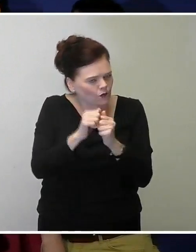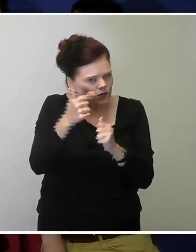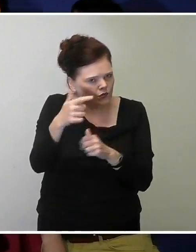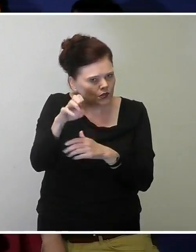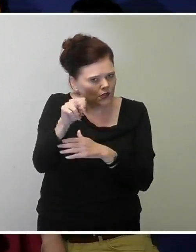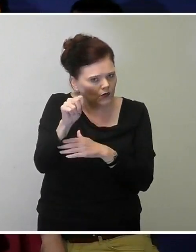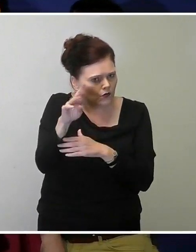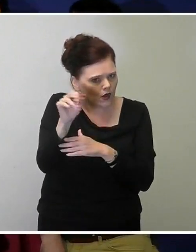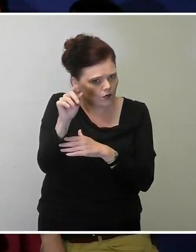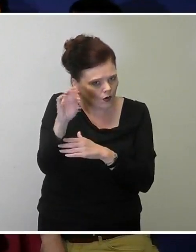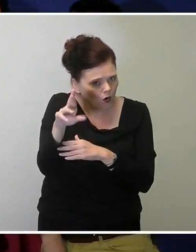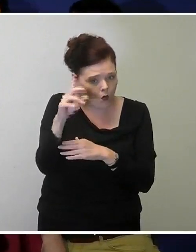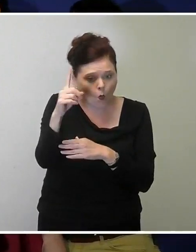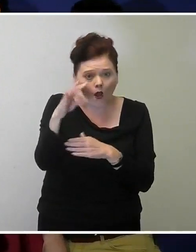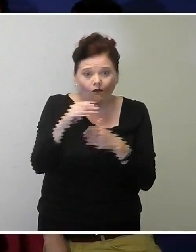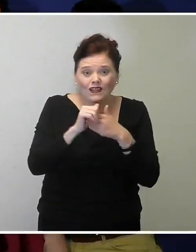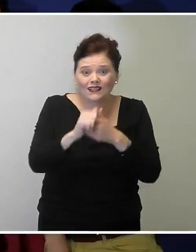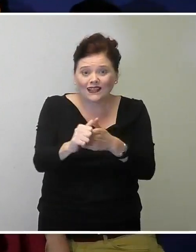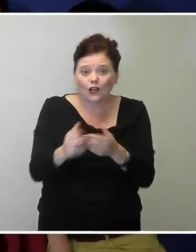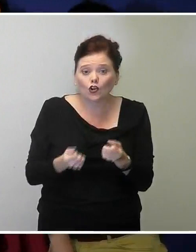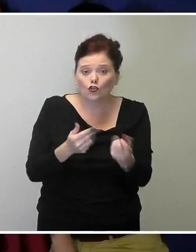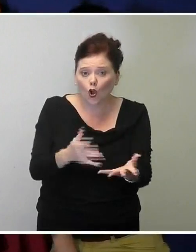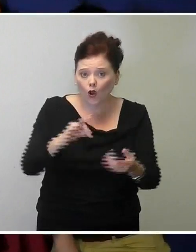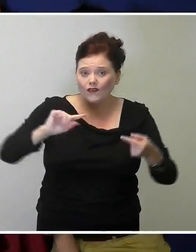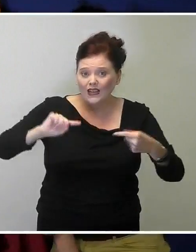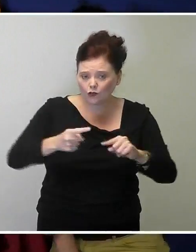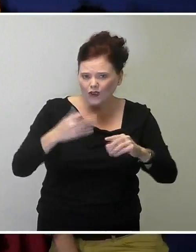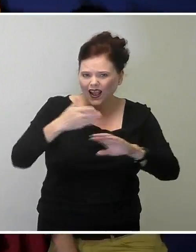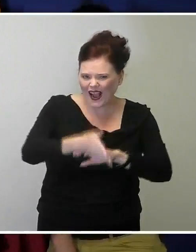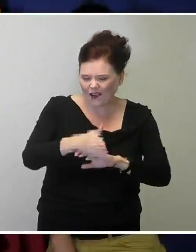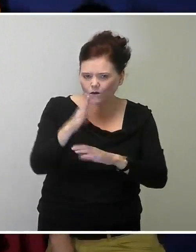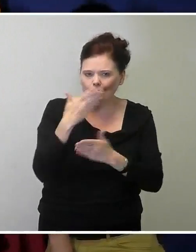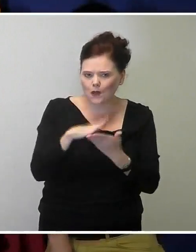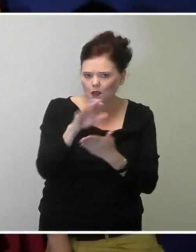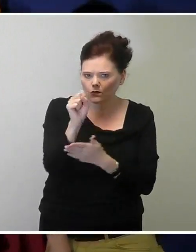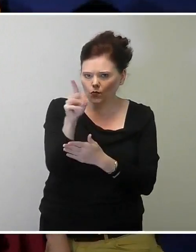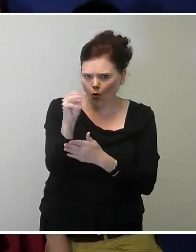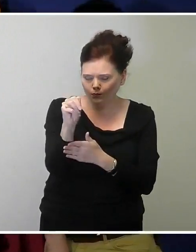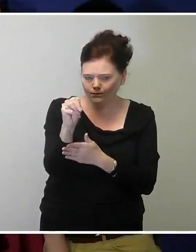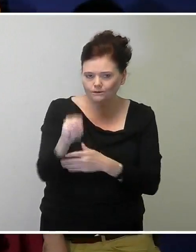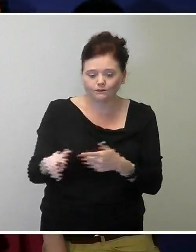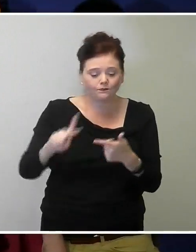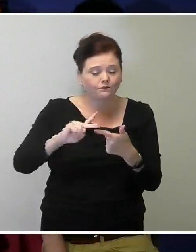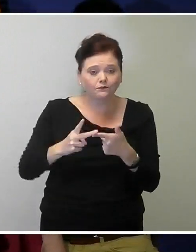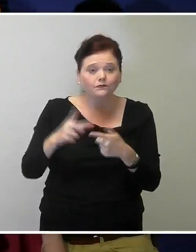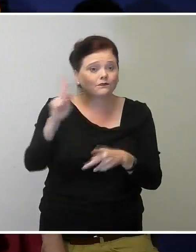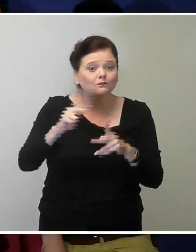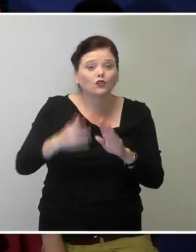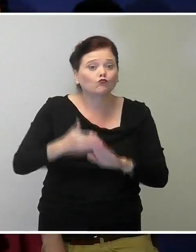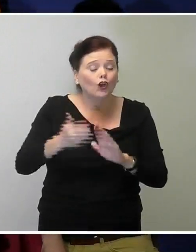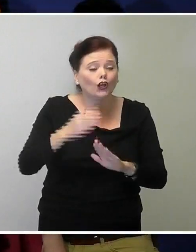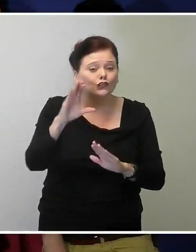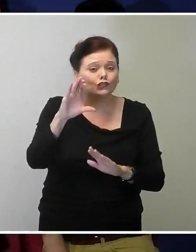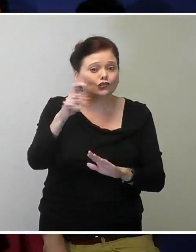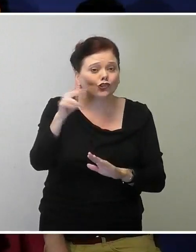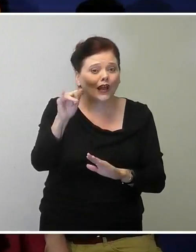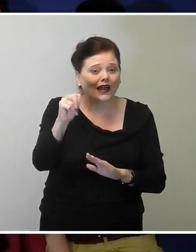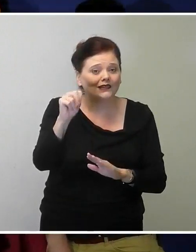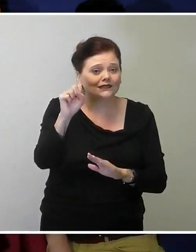MEMBERS ARE TURNING RED, KOR BAN MONOXIDE IS PRESENT. BE SAFE WITH GENERATORS. THAT'S USUALLY ONE OF THE LEADING CAUSES FOR INJURIES WE